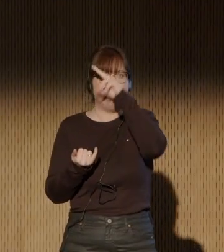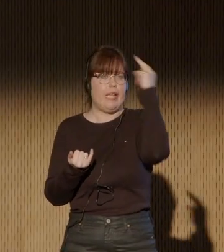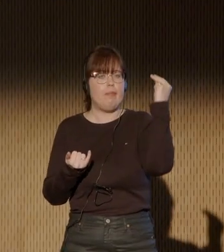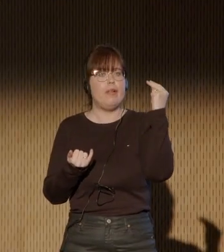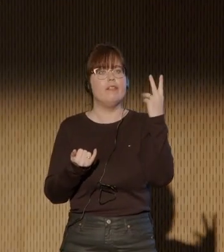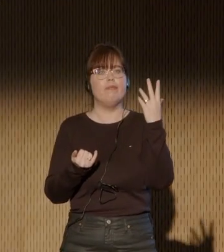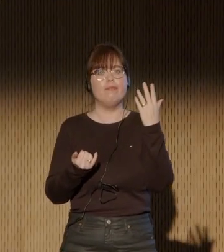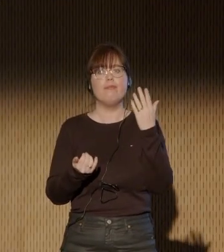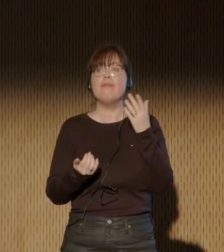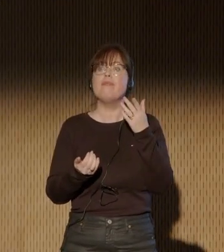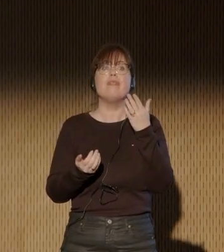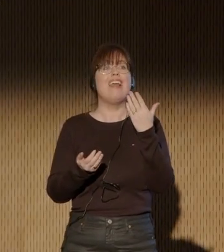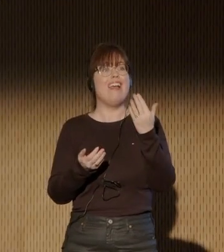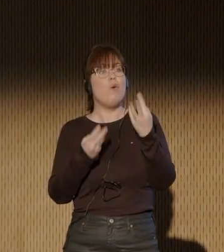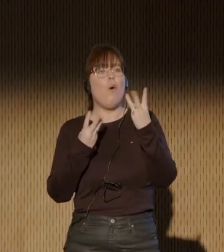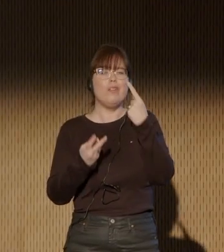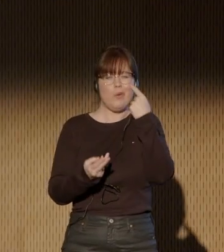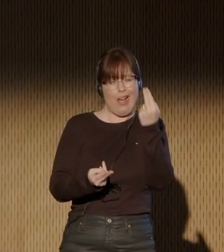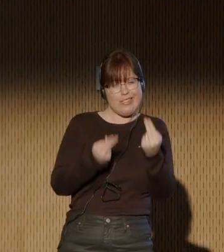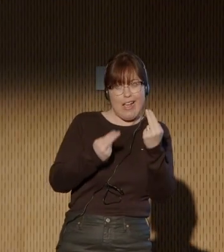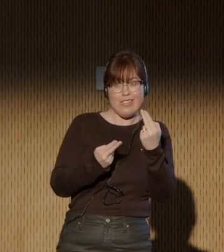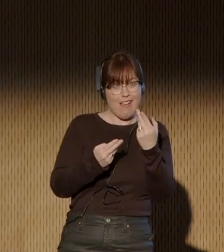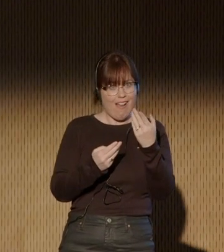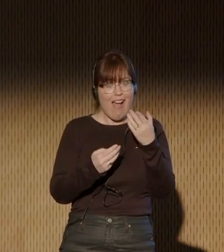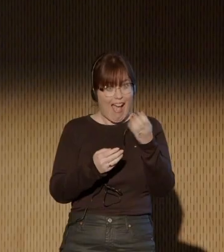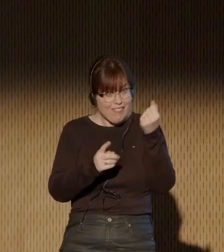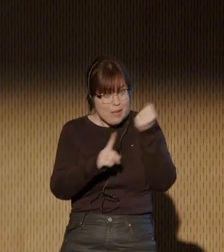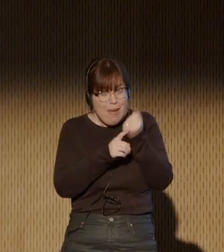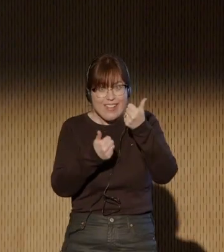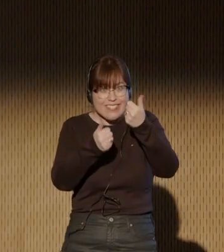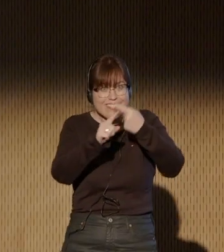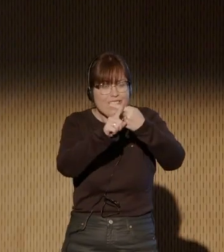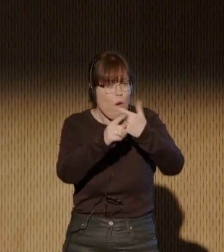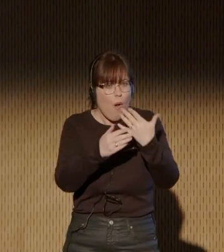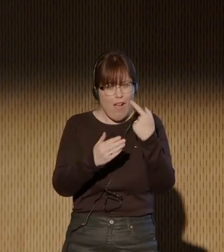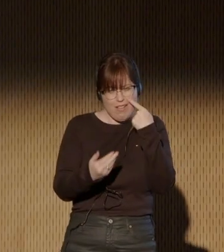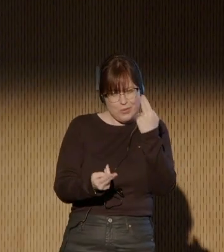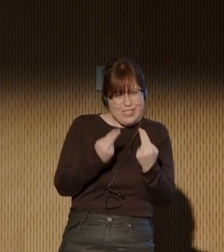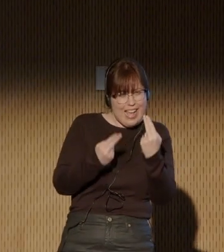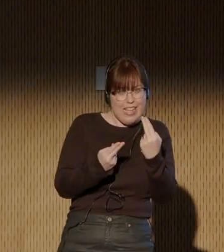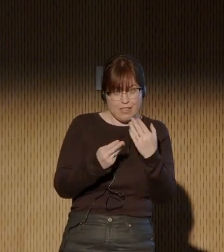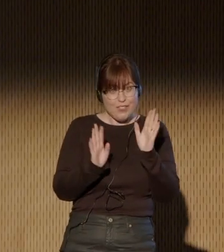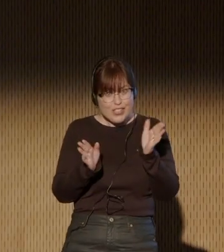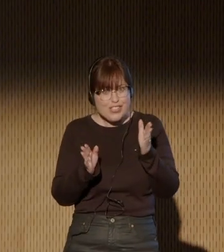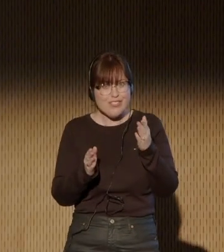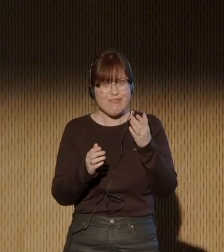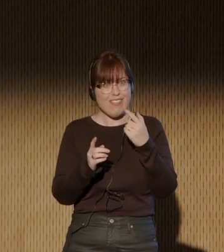impact of universal design for learning, because obviously that is a driver for embedding universal